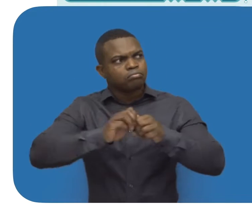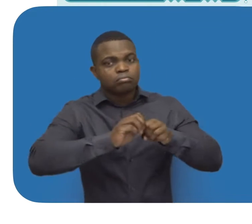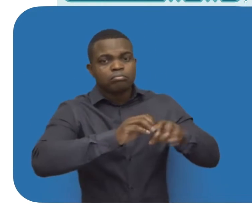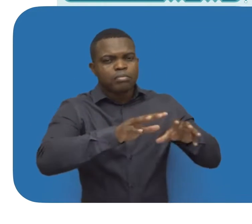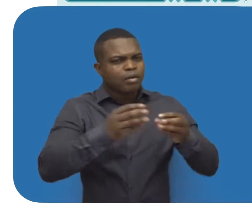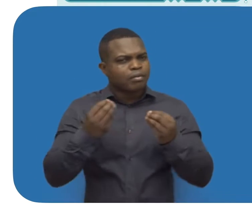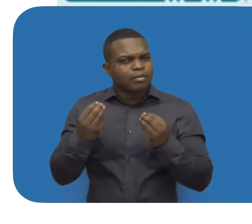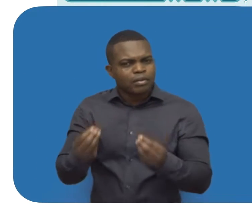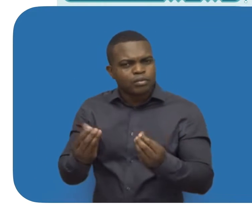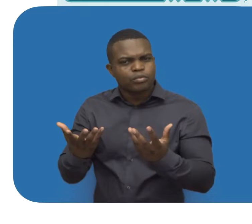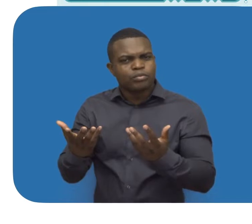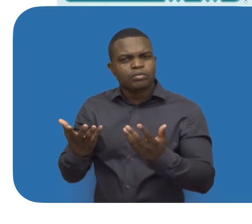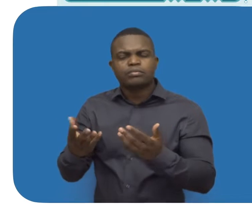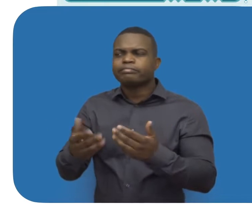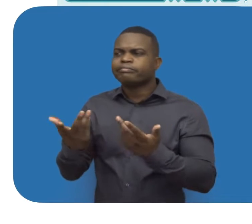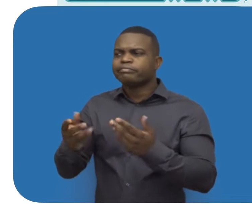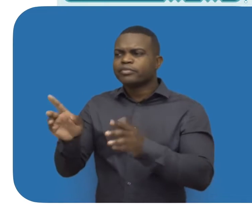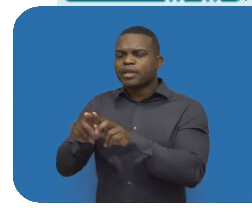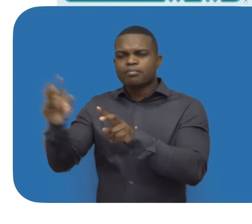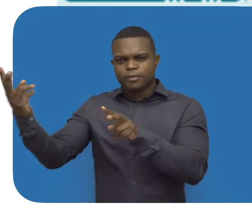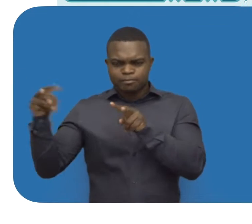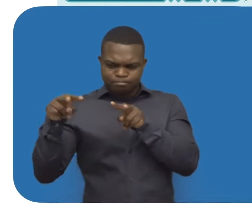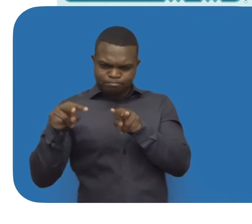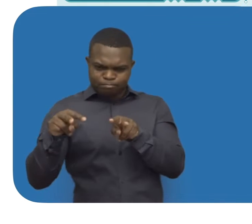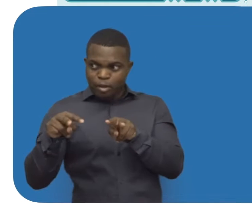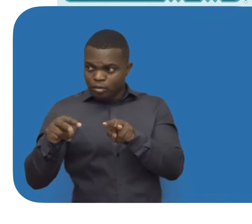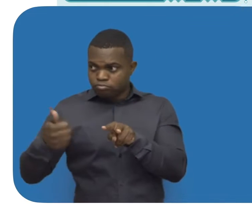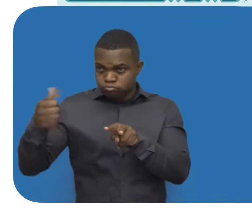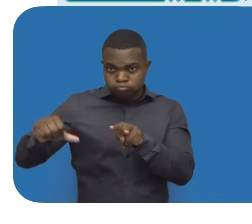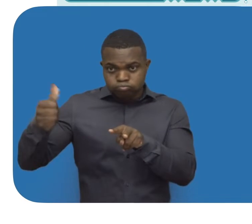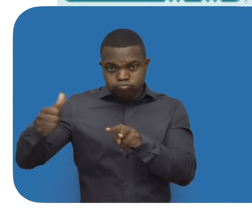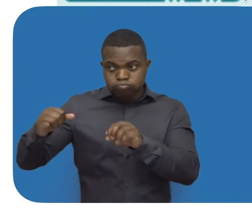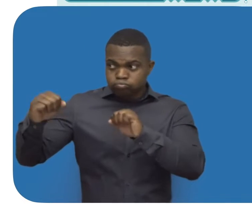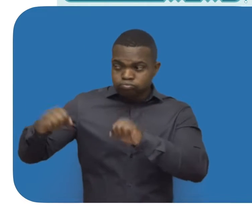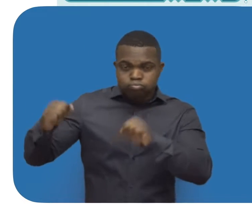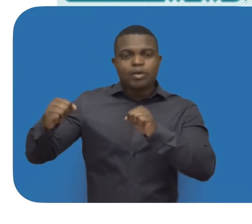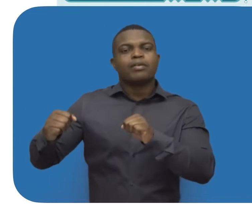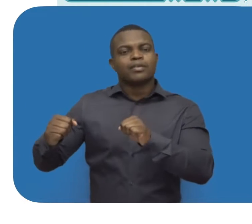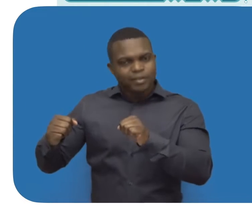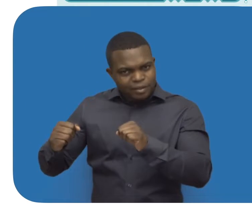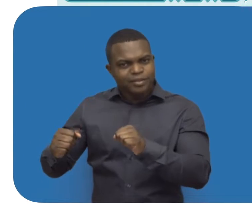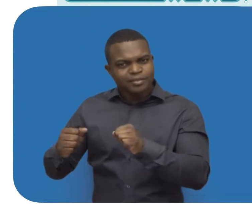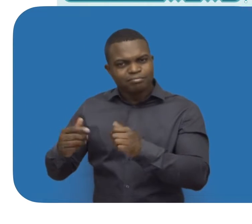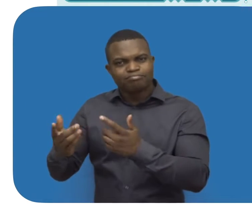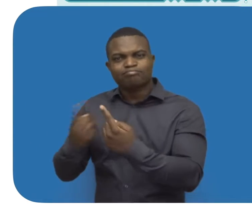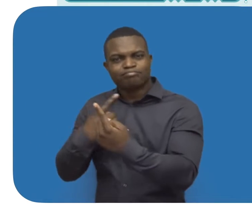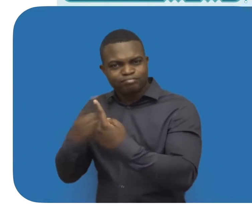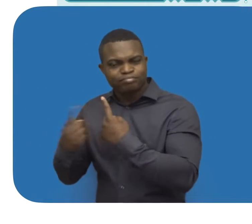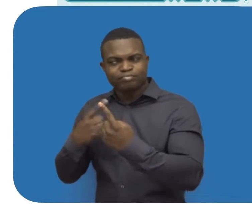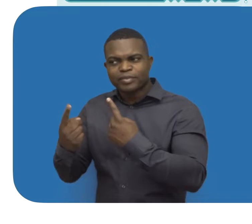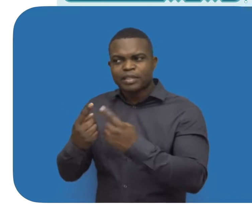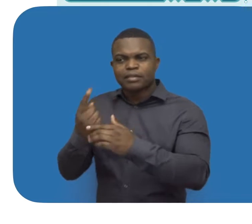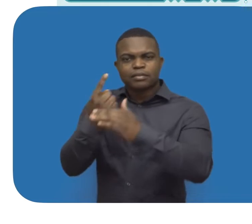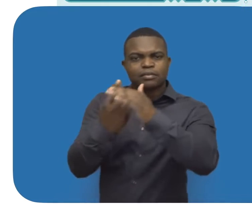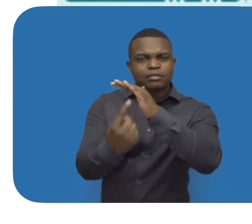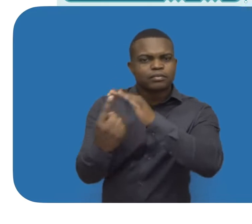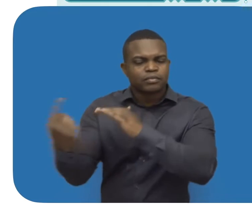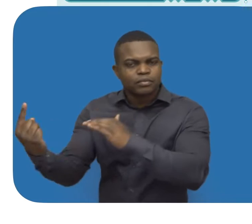and also reviewing the recordings to give or withhold their approval for either entire recordings or individual moments.